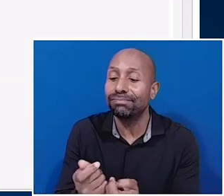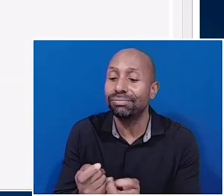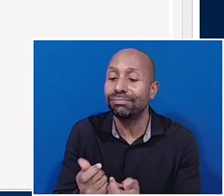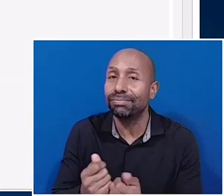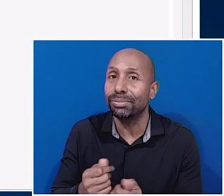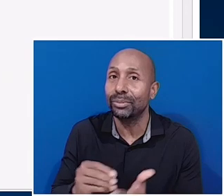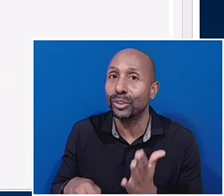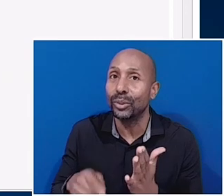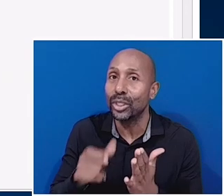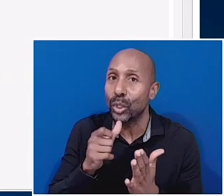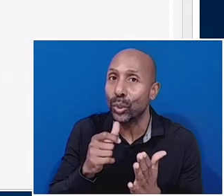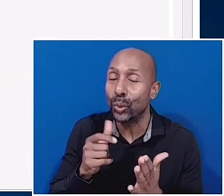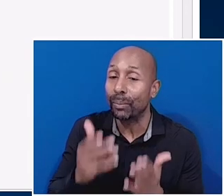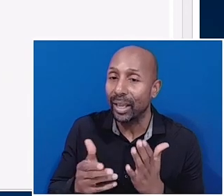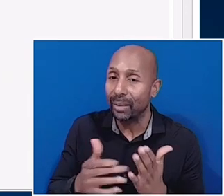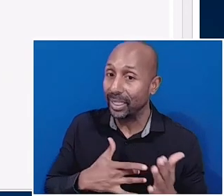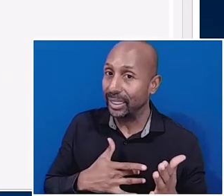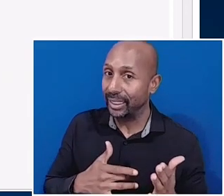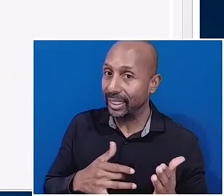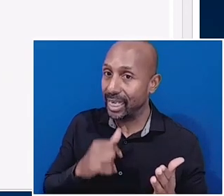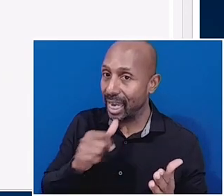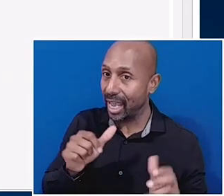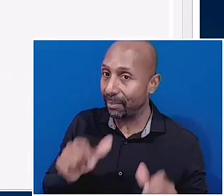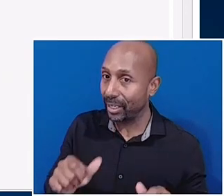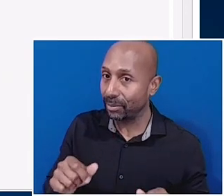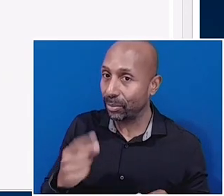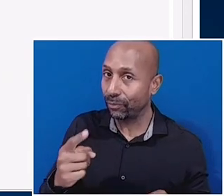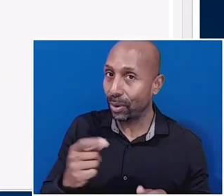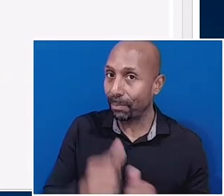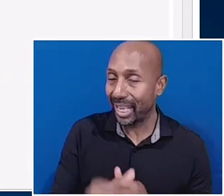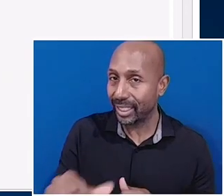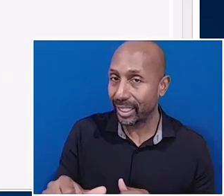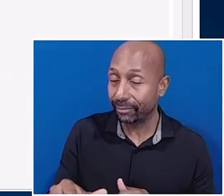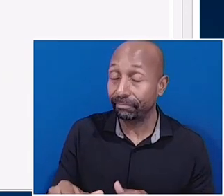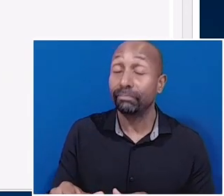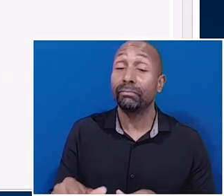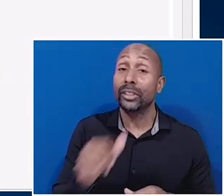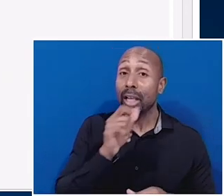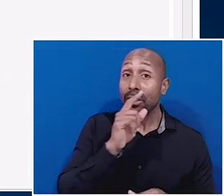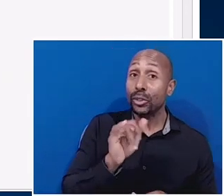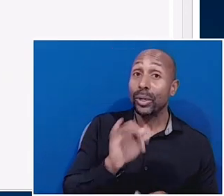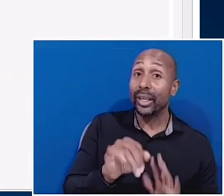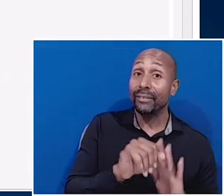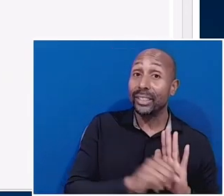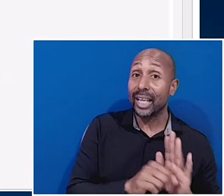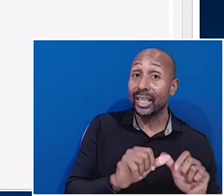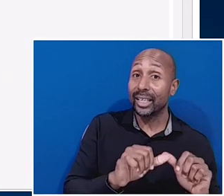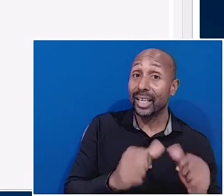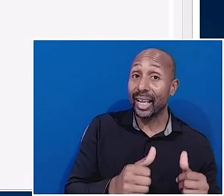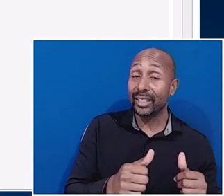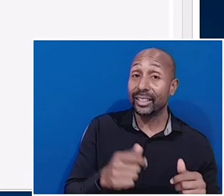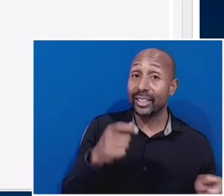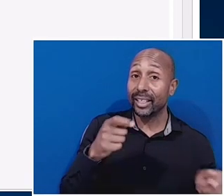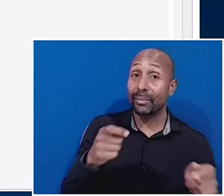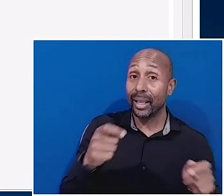Would it be possible- I don't know that that's a huge issue for state agency oversight purposes, but to the extent that